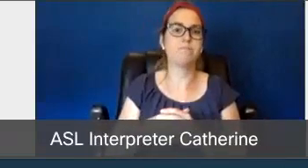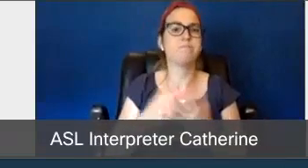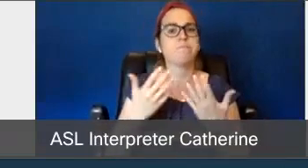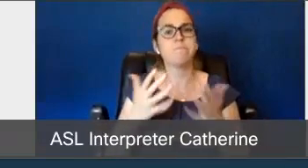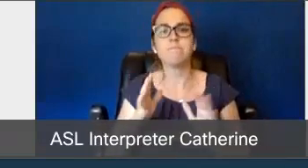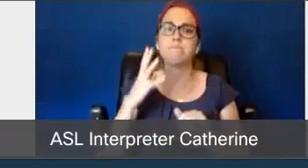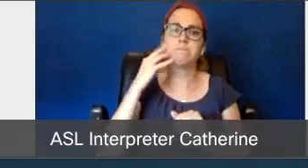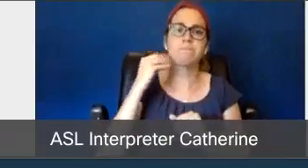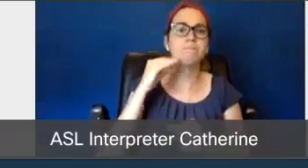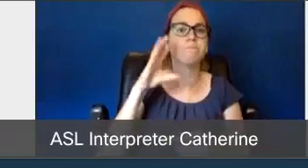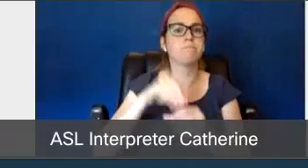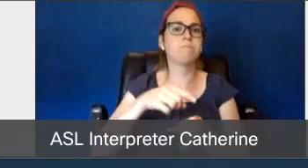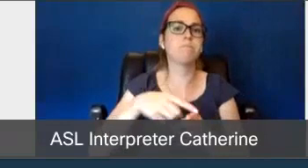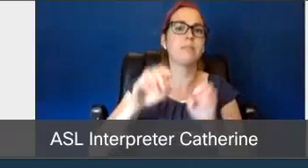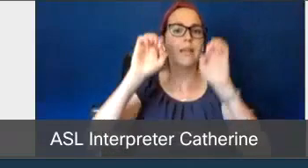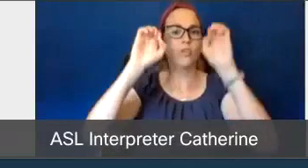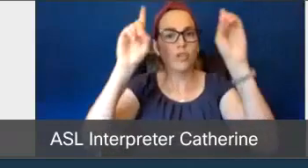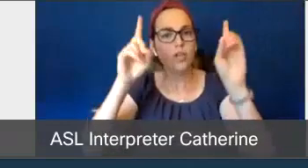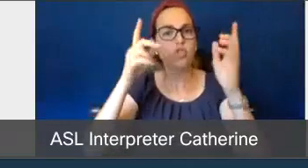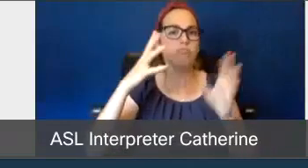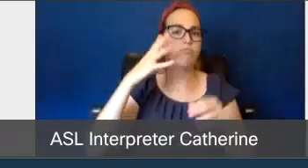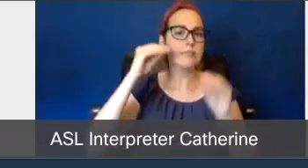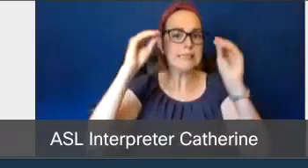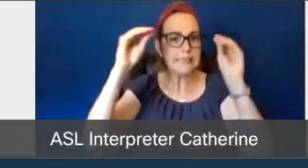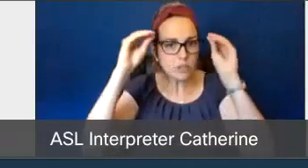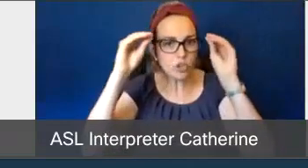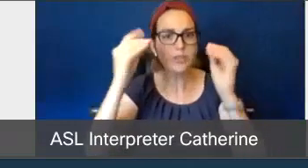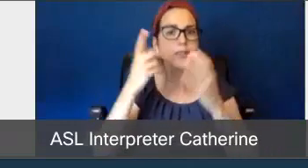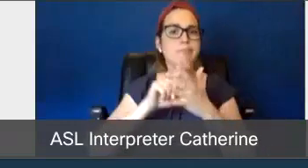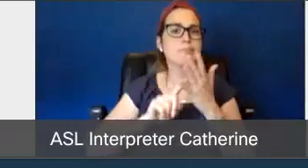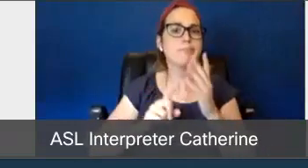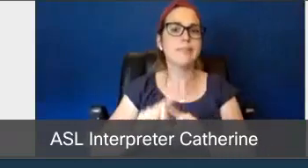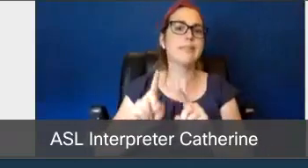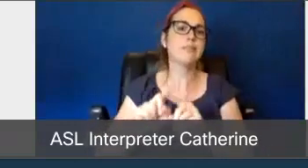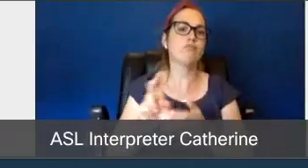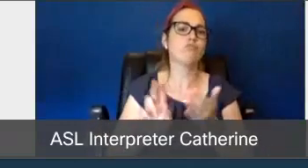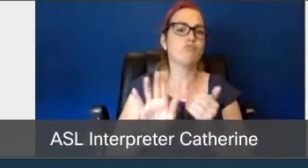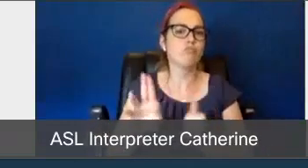and has received proficiency certification in the treatment of psychoactive substance use disorders